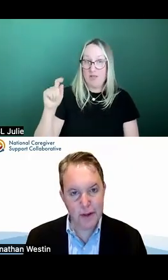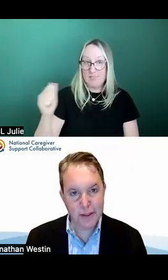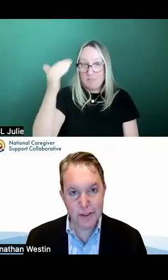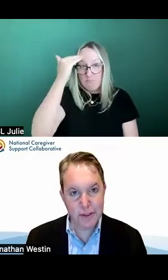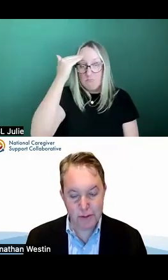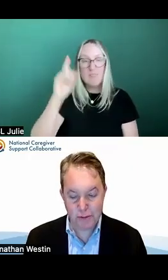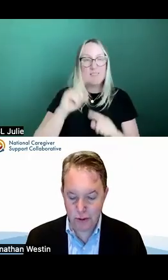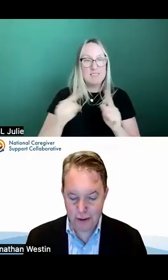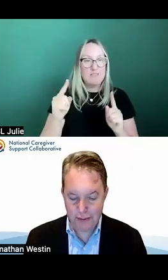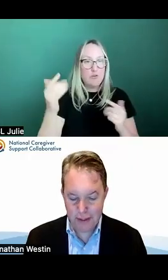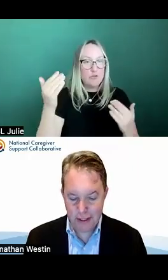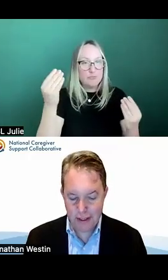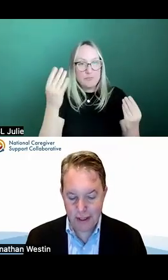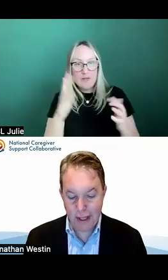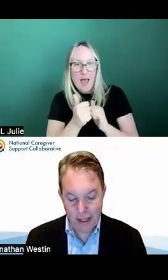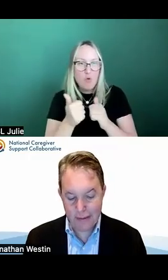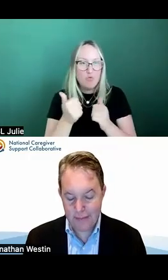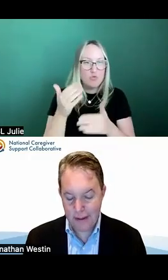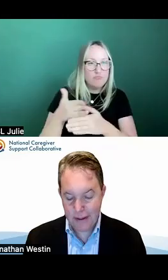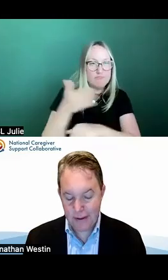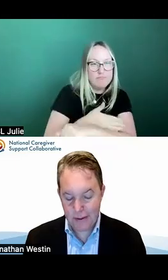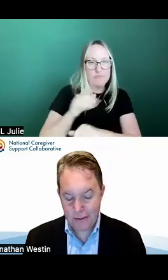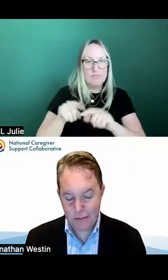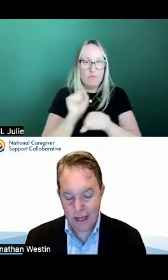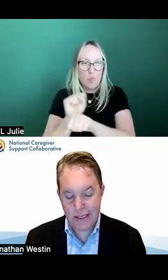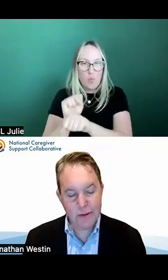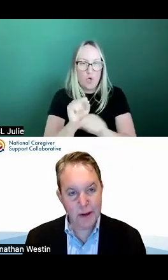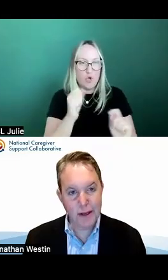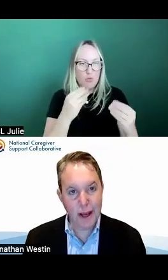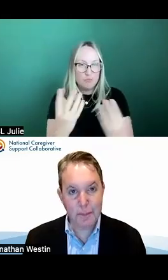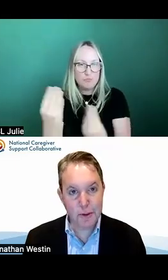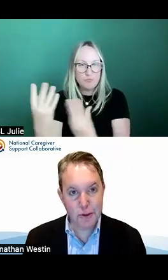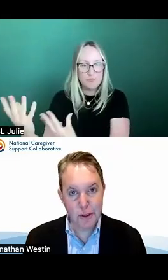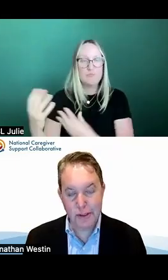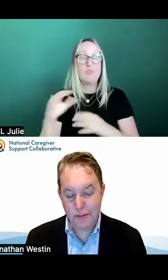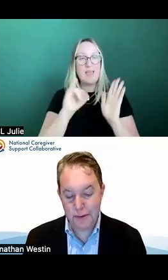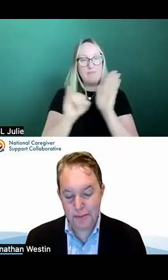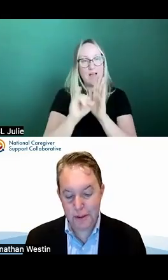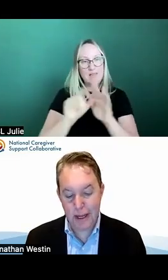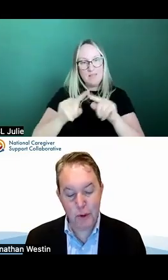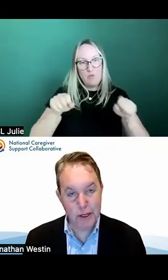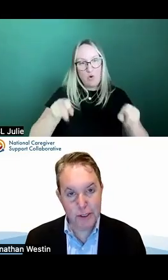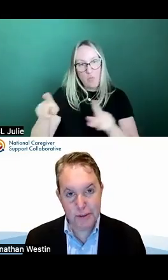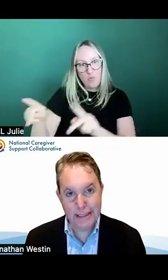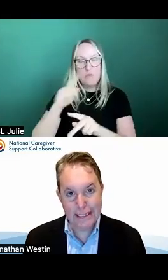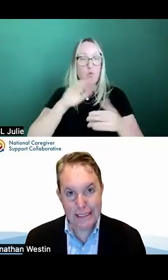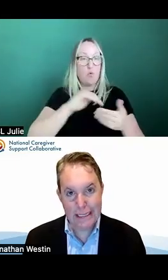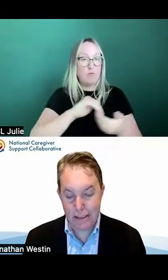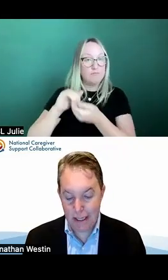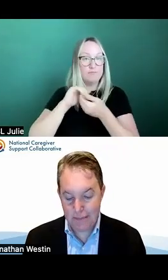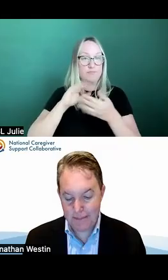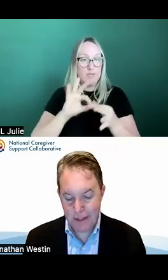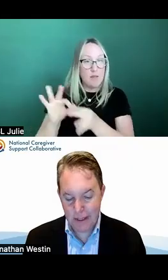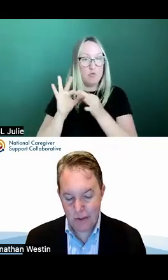advance each other's work, and also by identifying opportunities for collaboration and alignment,